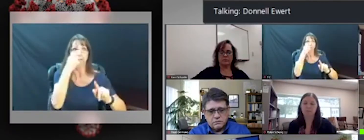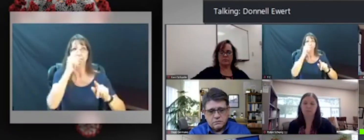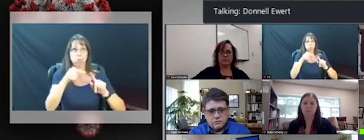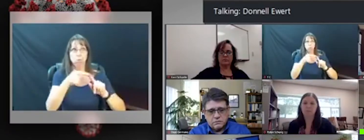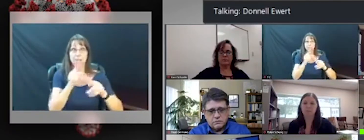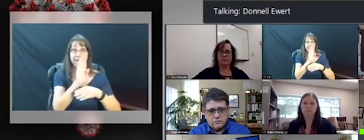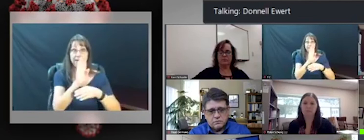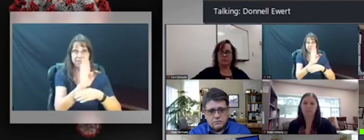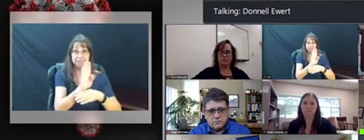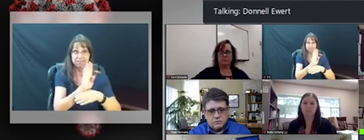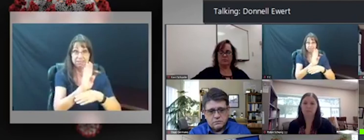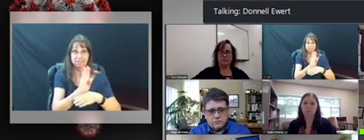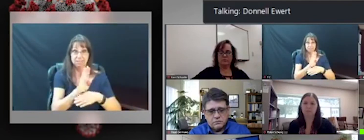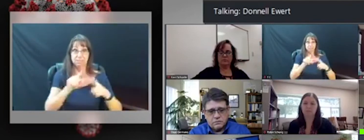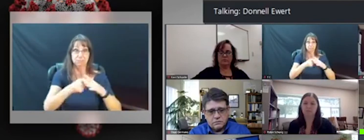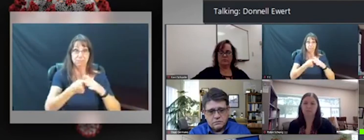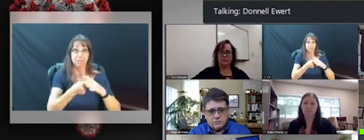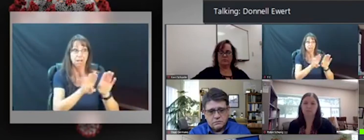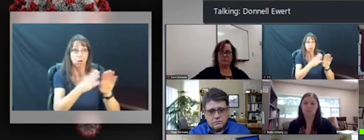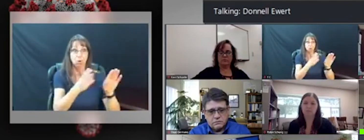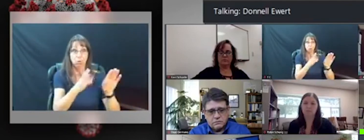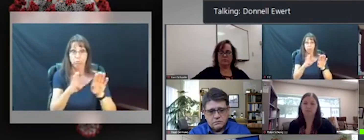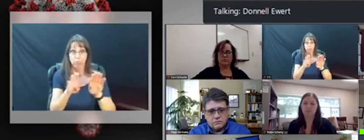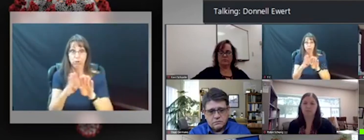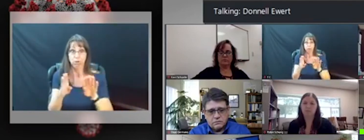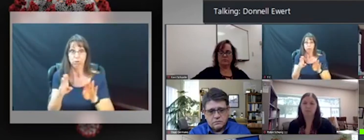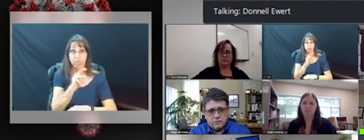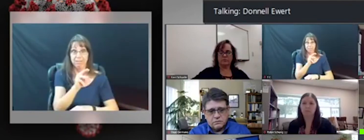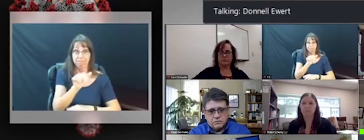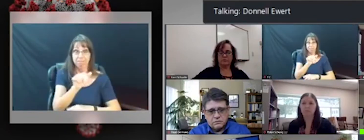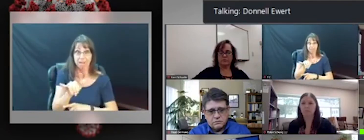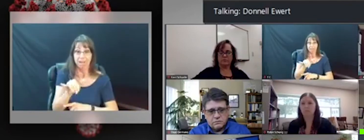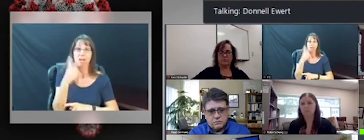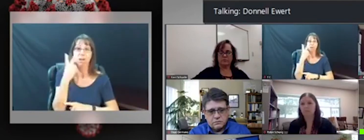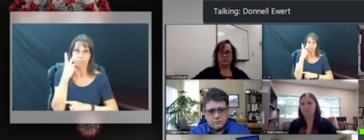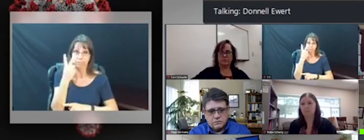as allowed by the state. In May we started to see an increase in cases and then the state